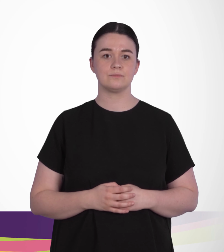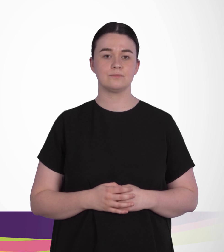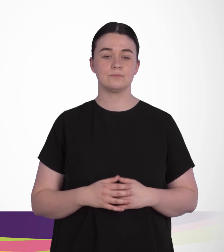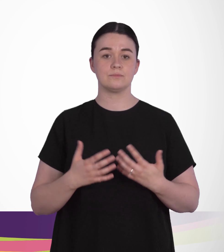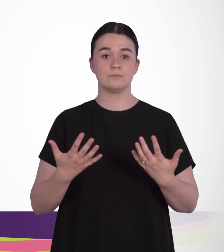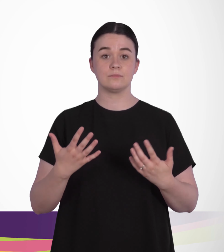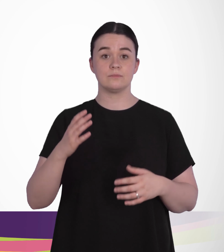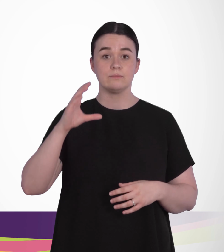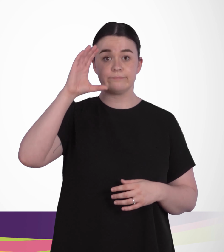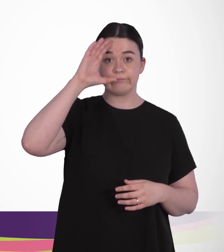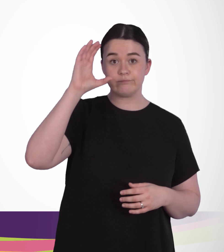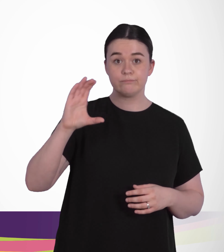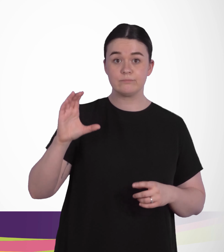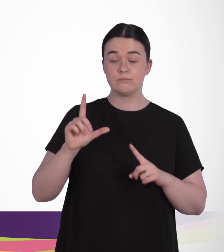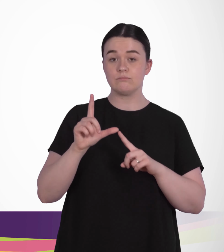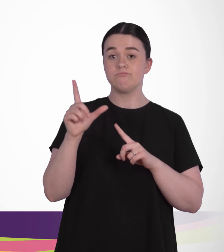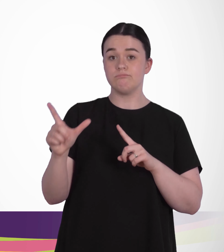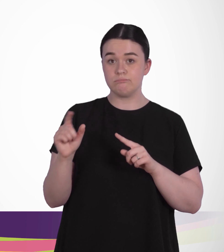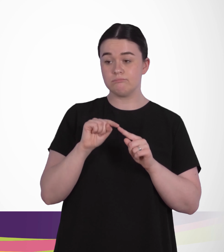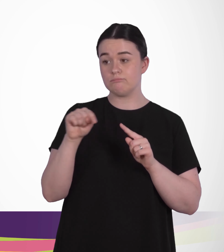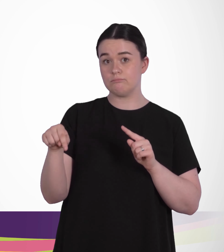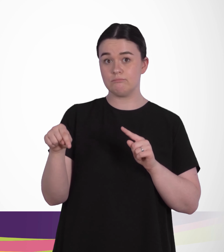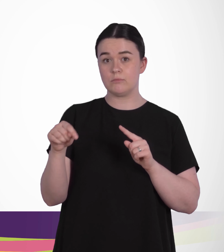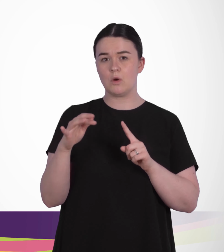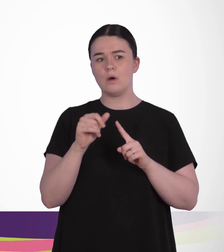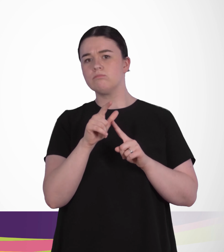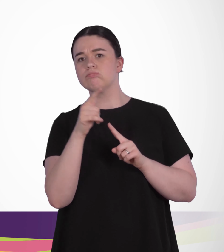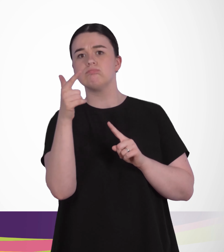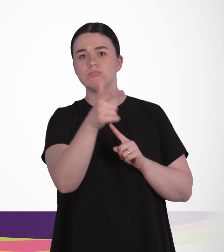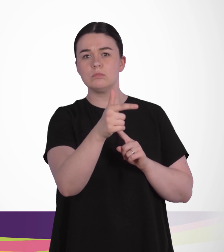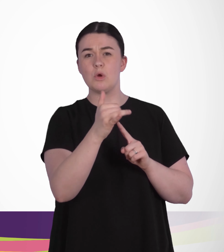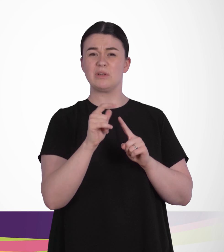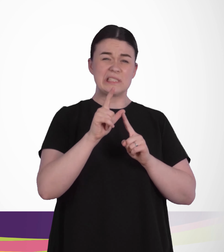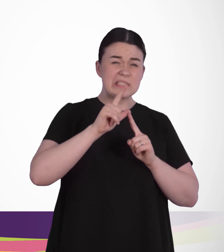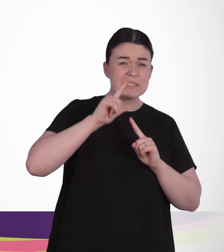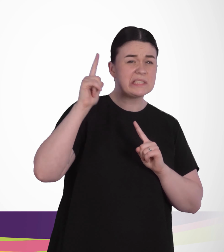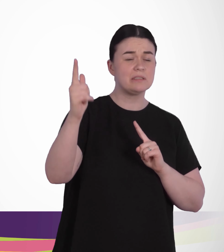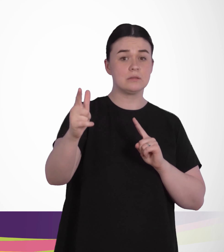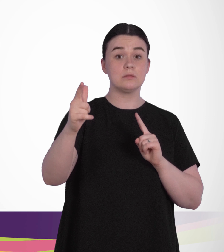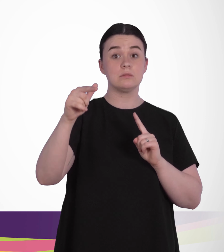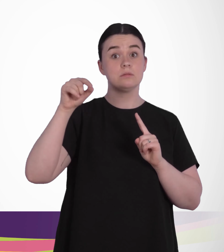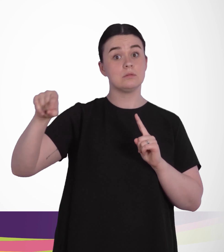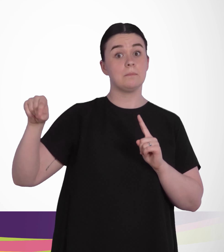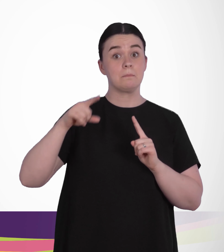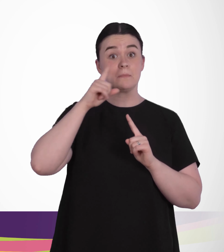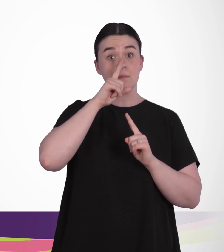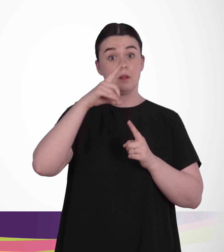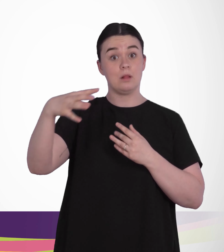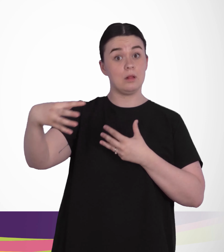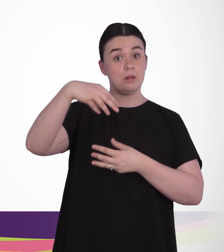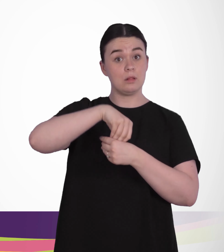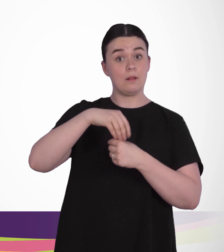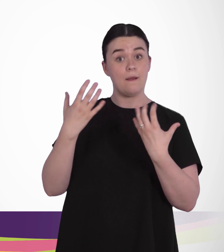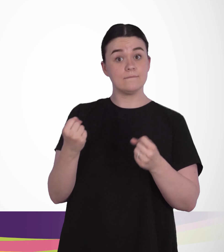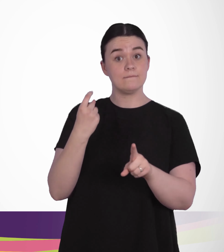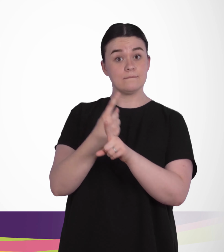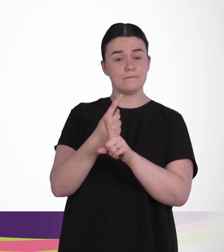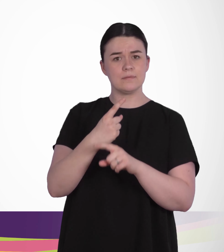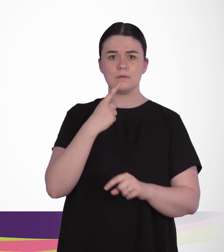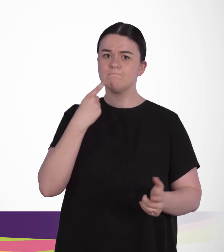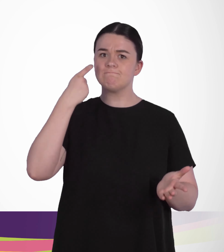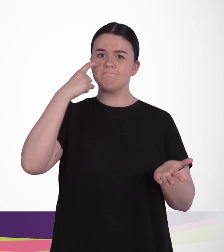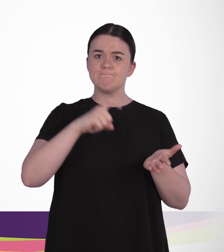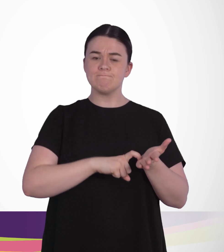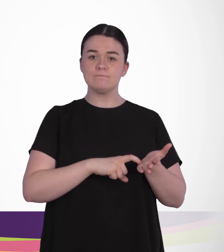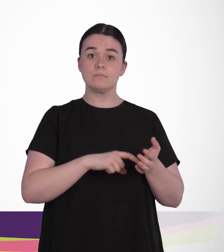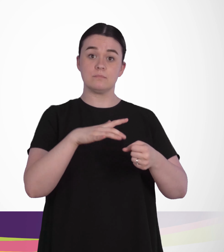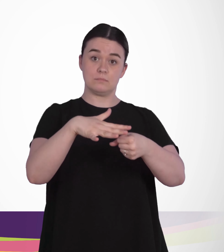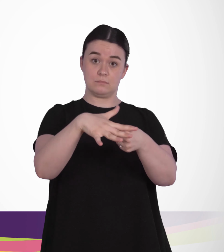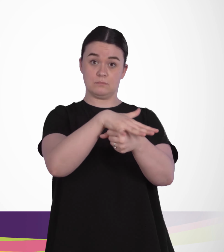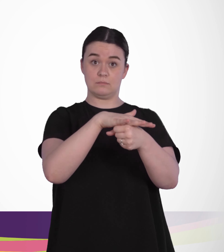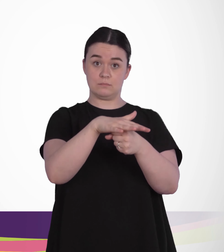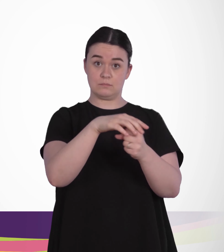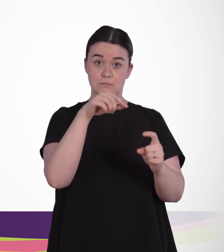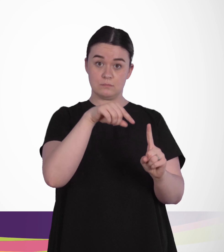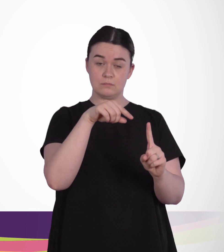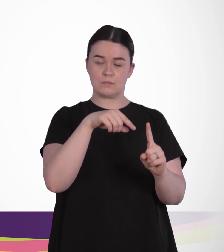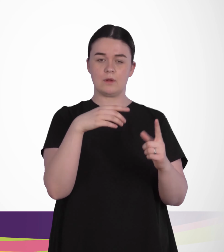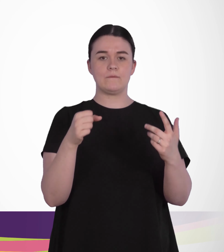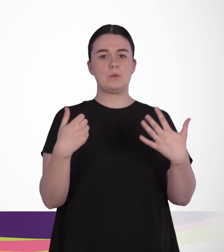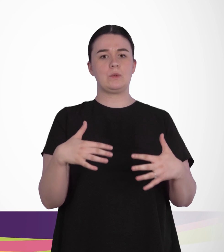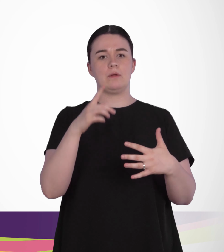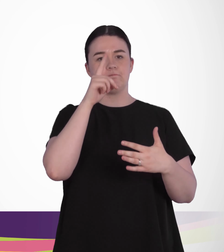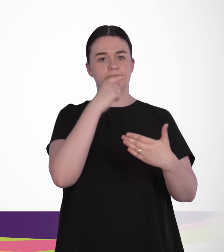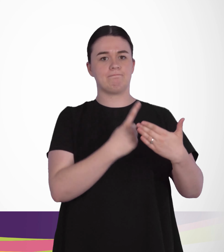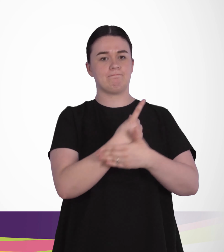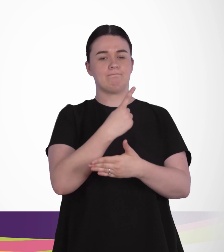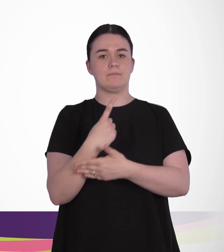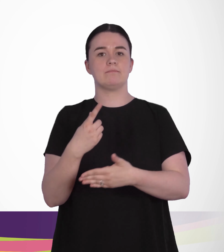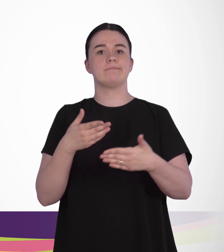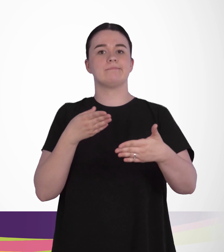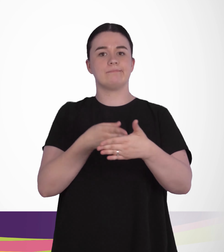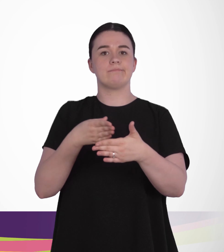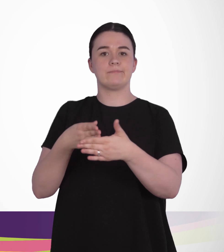Regional, rural and remote stakeholders acknowledged geographical remoteness as a significant barrier